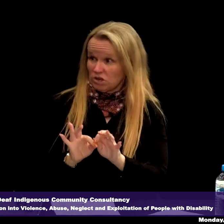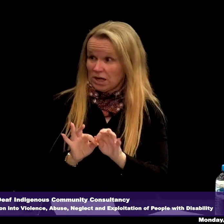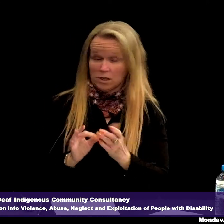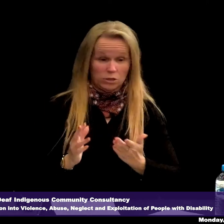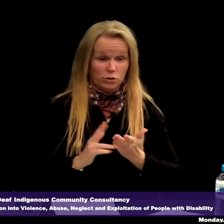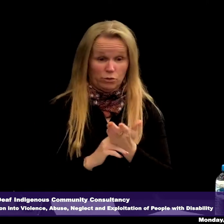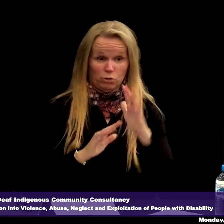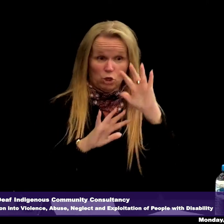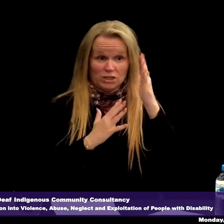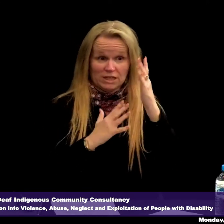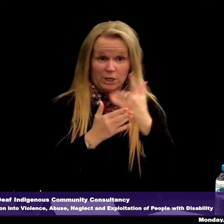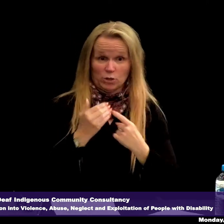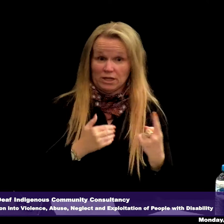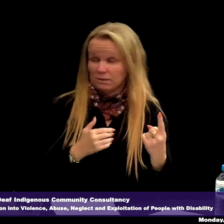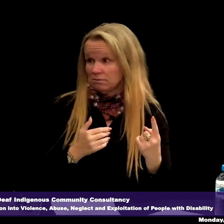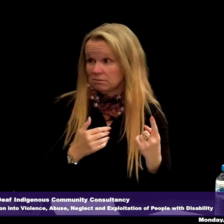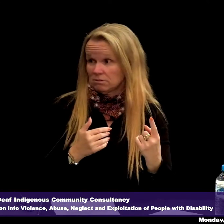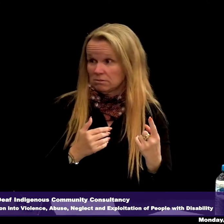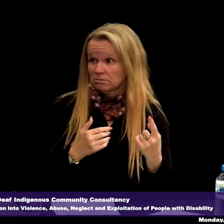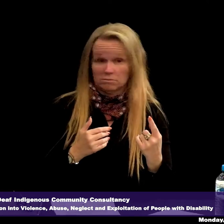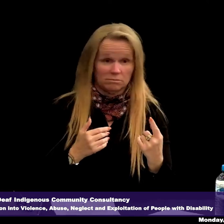booking for an interpreter is for Auslan only.